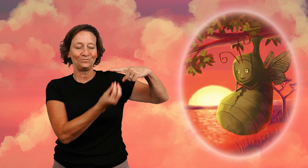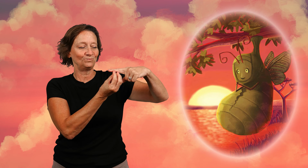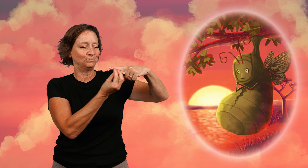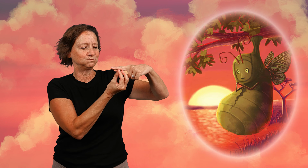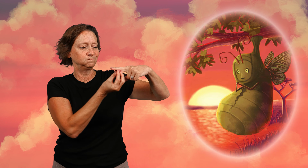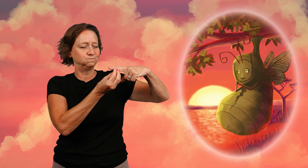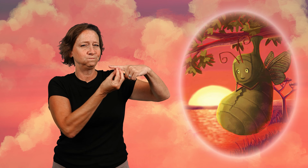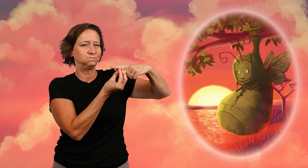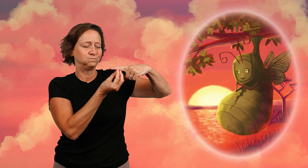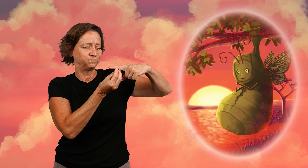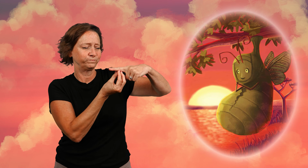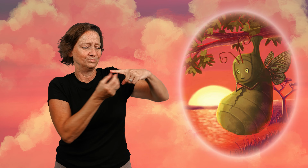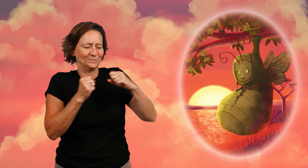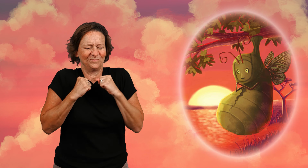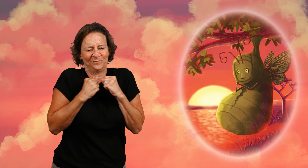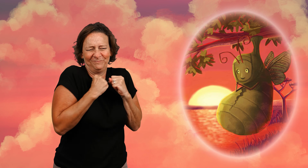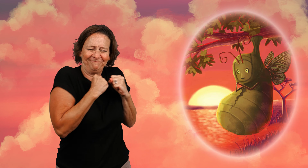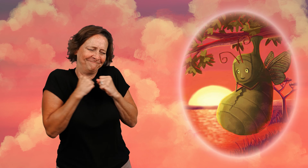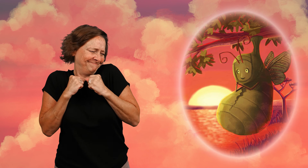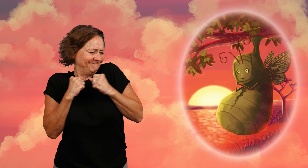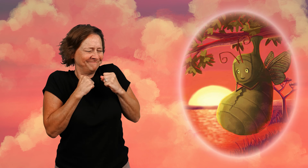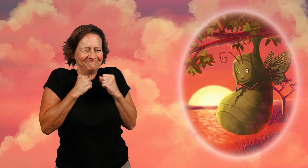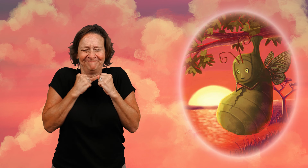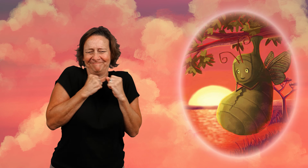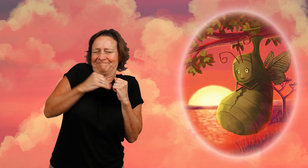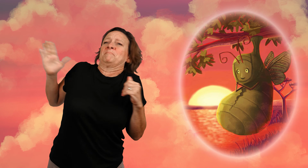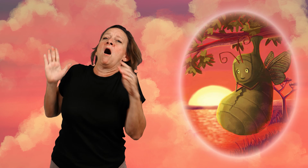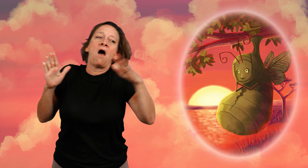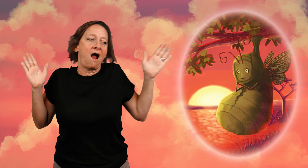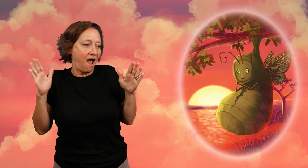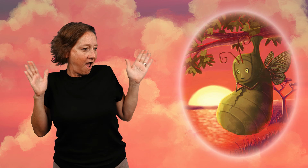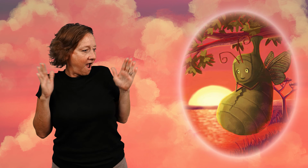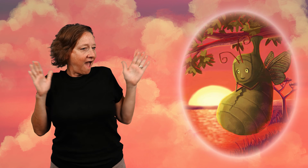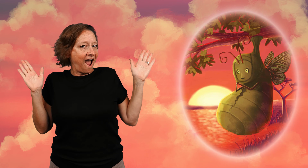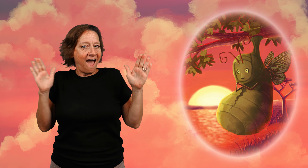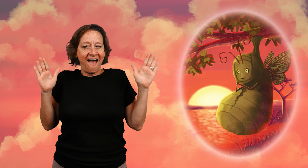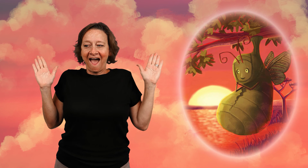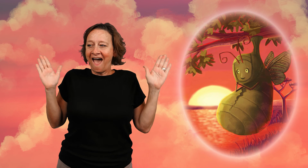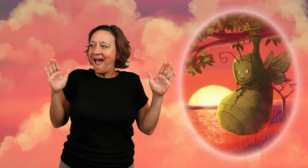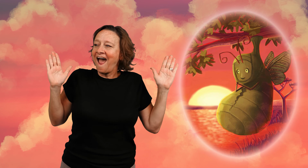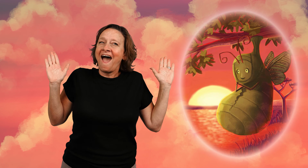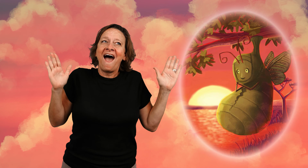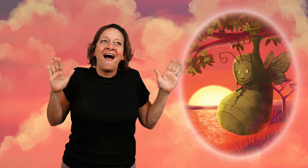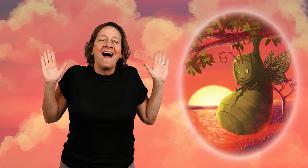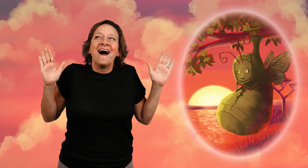Finally Caterpillar broke free.